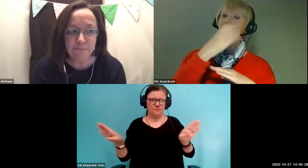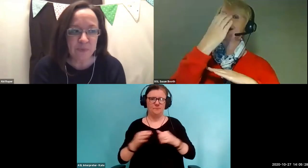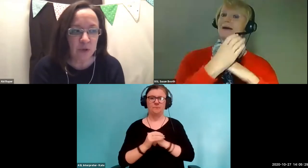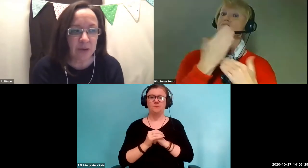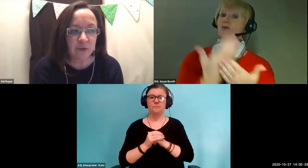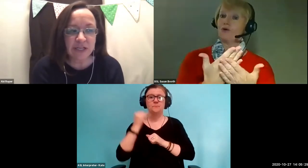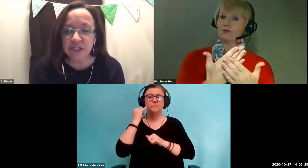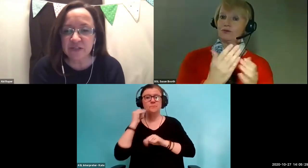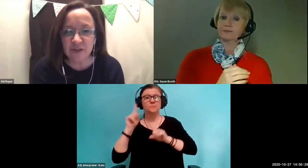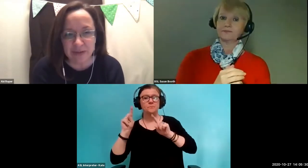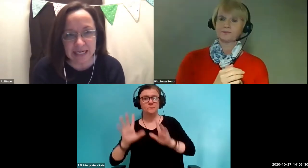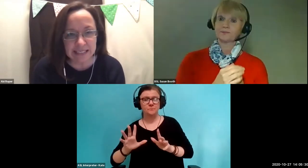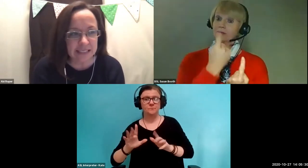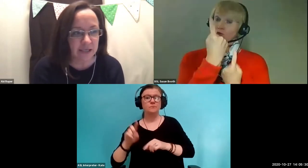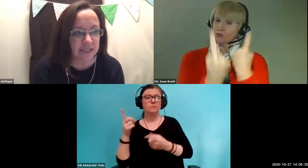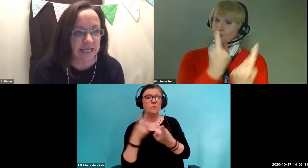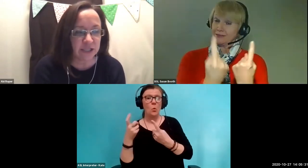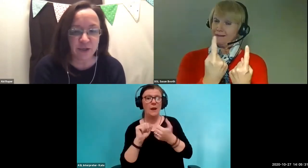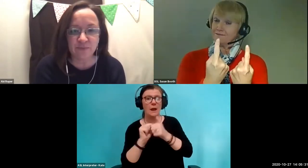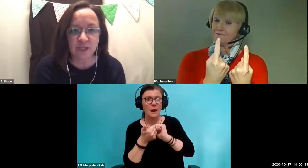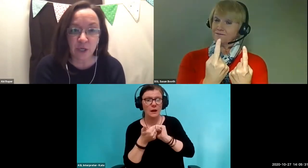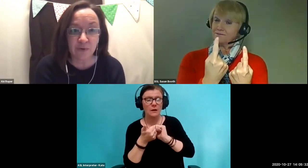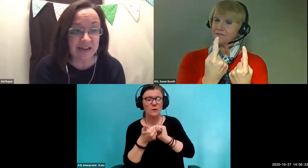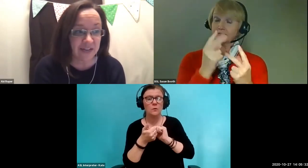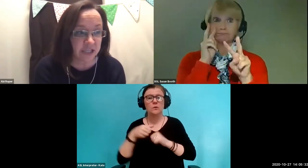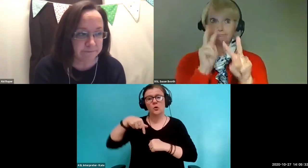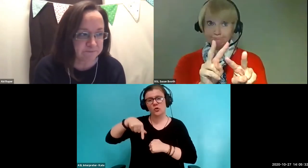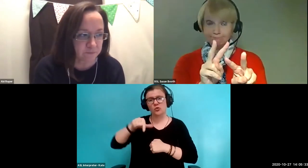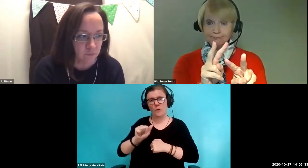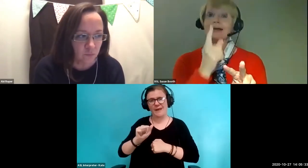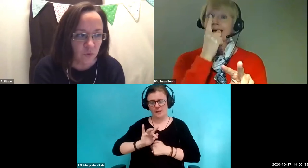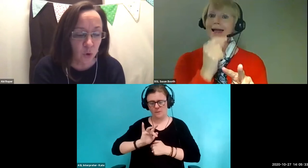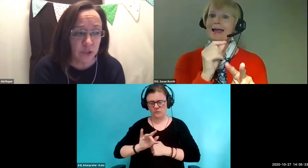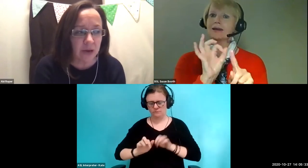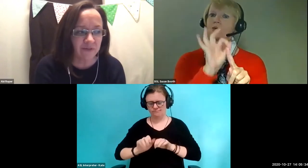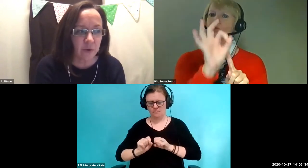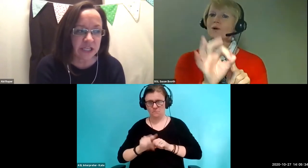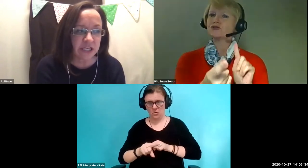you can pose questions for the panelist using Zoom's Q&A feature or you can upvote questions